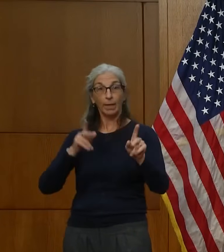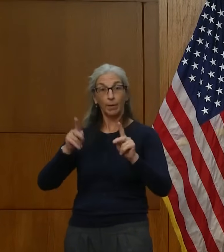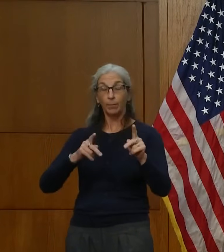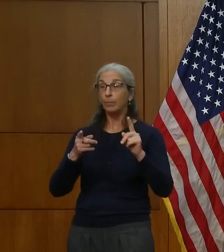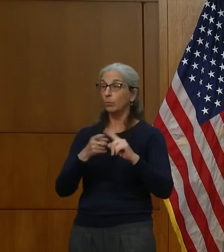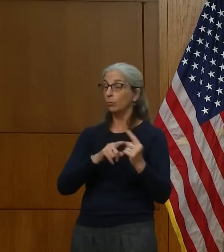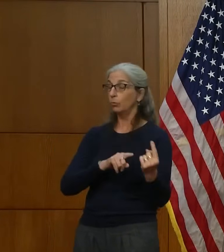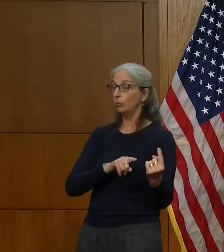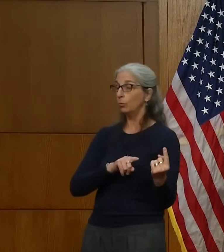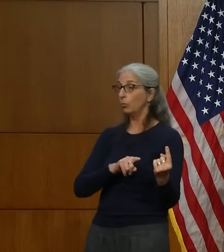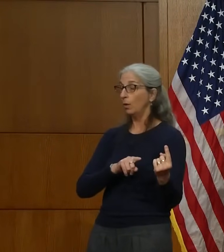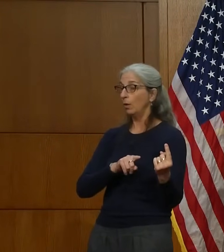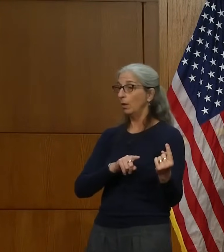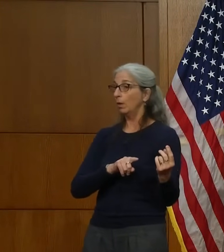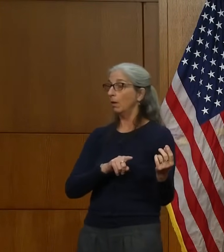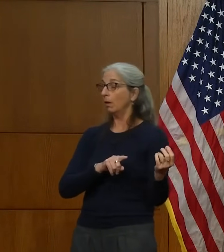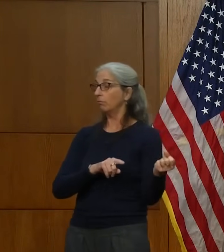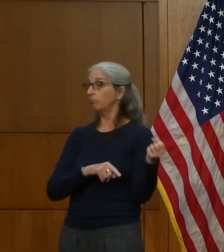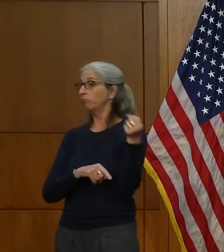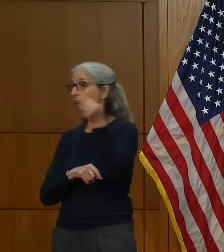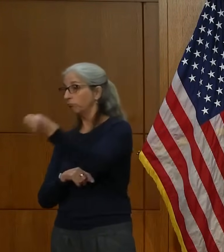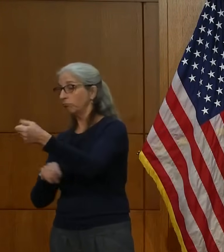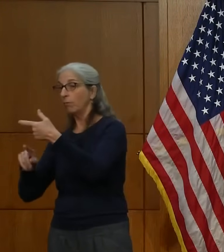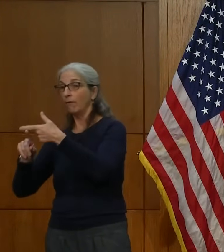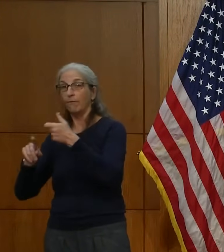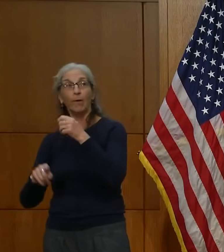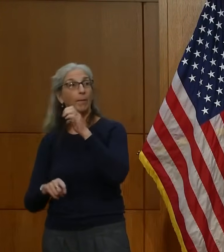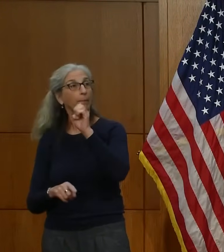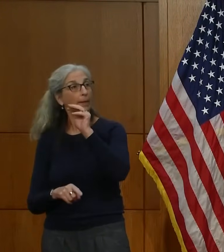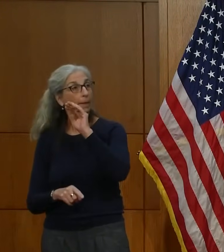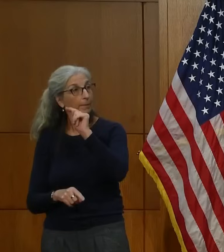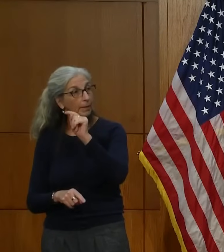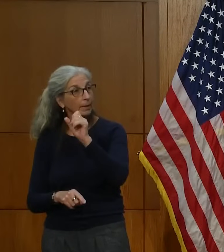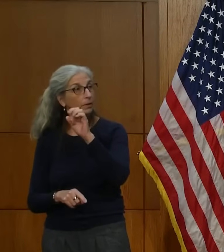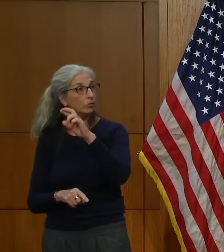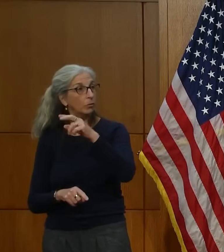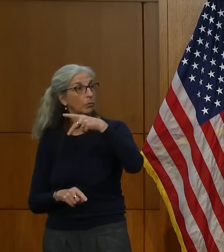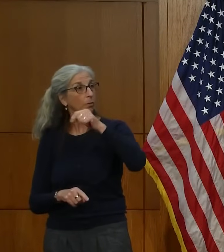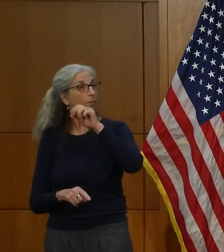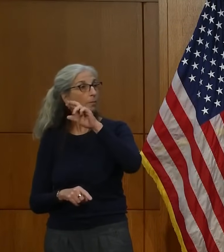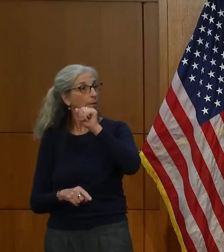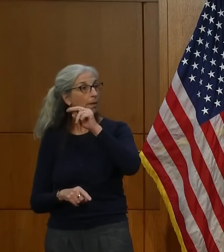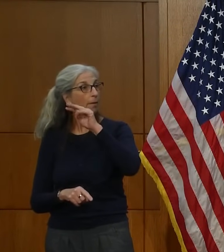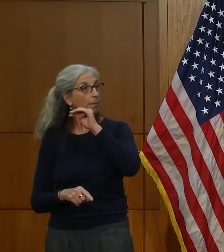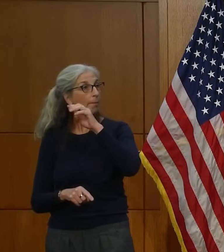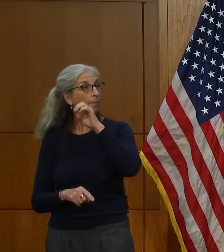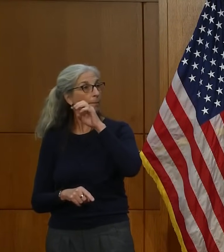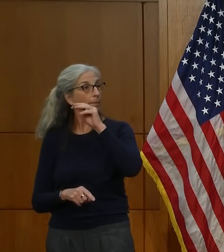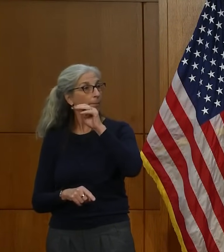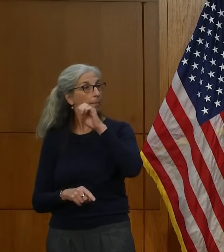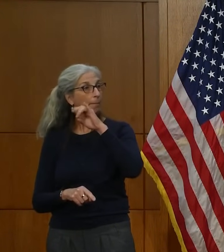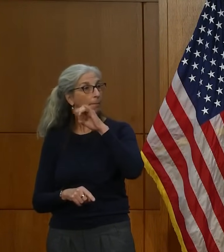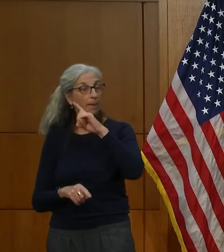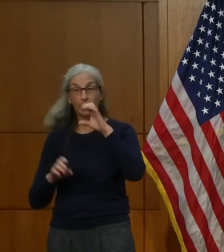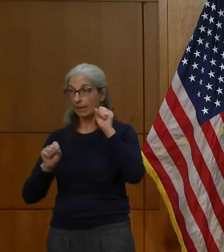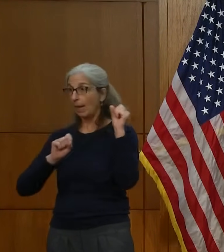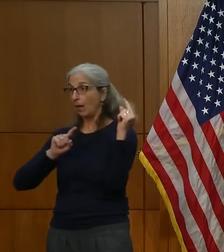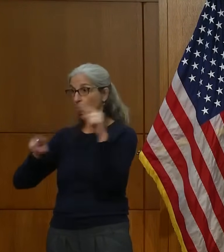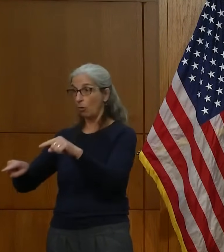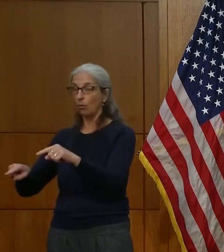ARE THERE ANY BARRIERS THAT WE COULD ADDRESS, TOO? ALLOW FOLKS